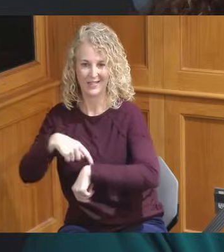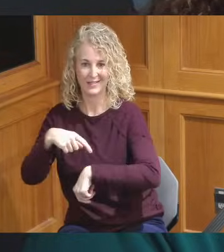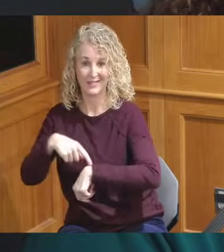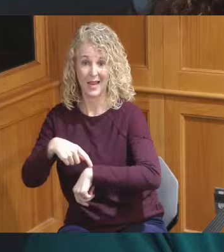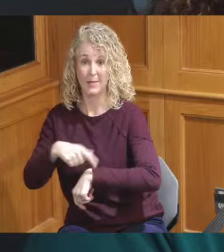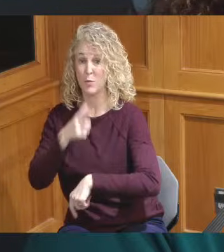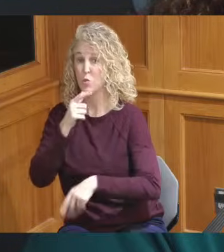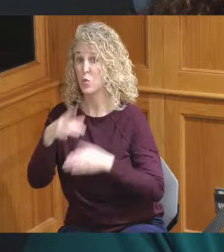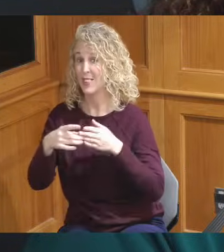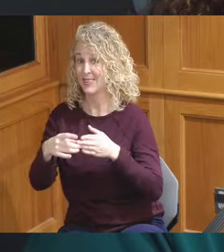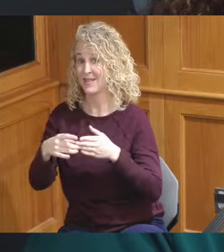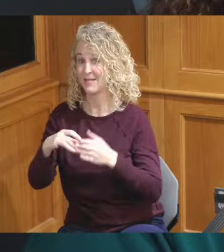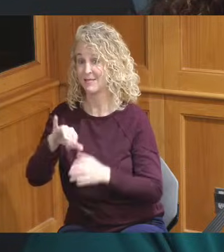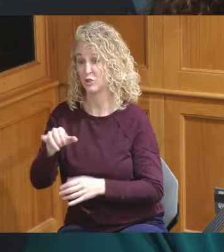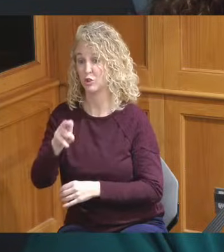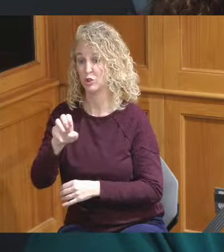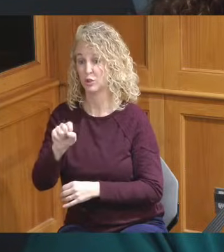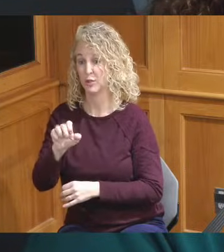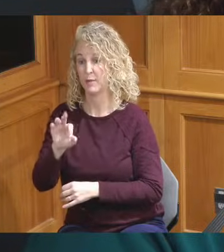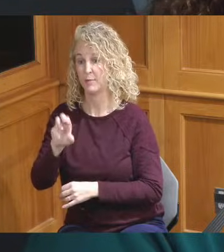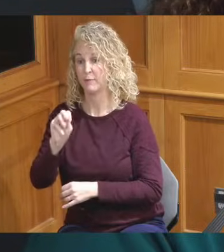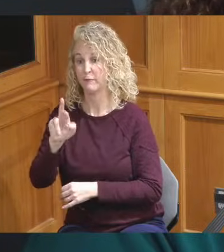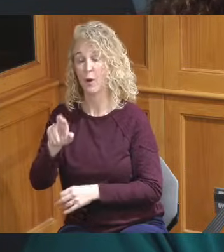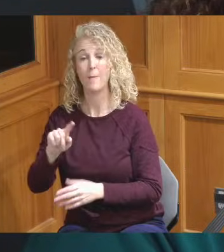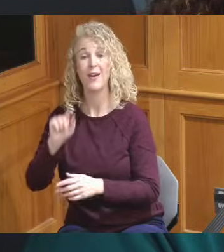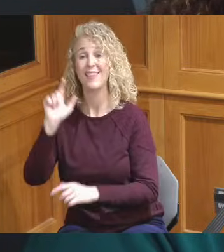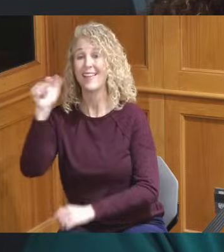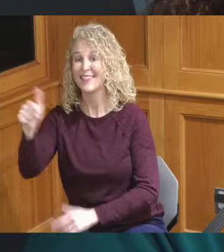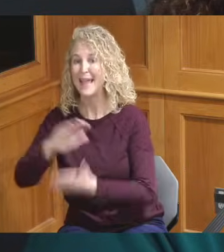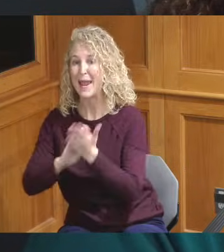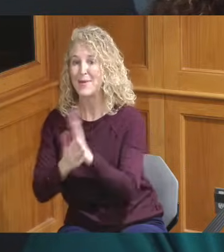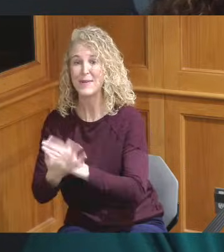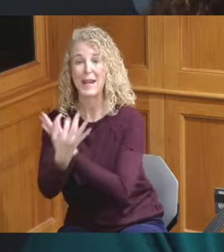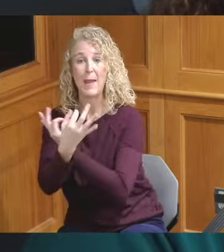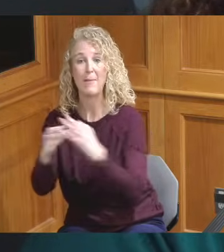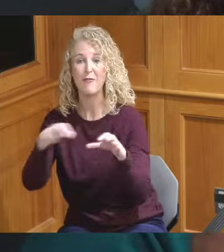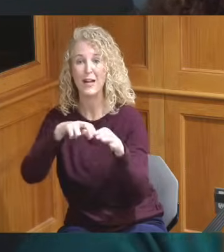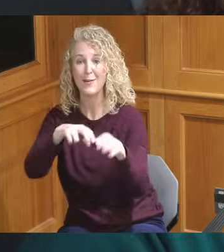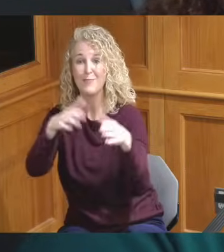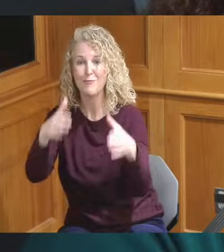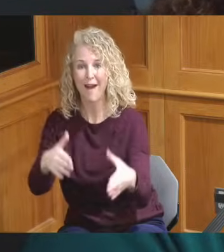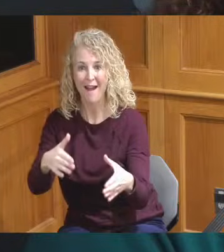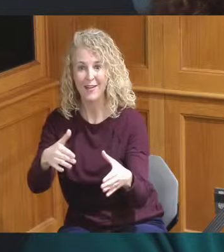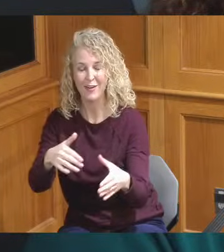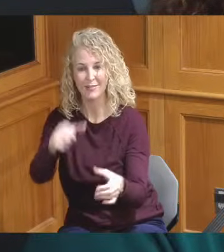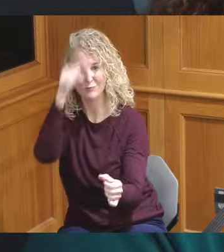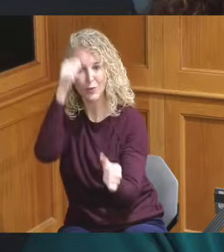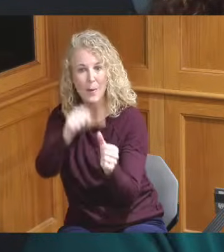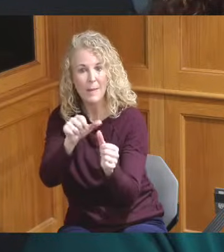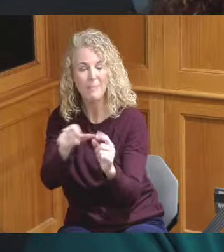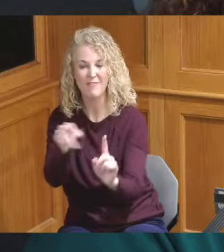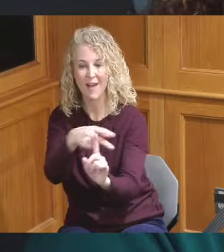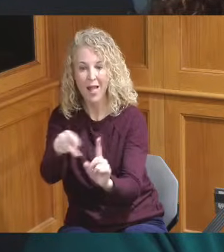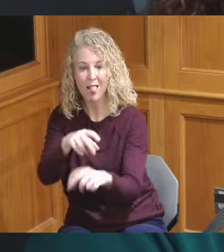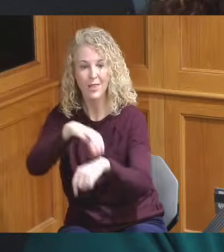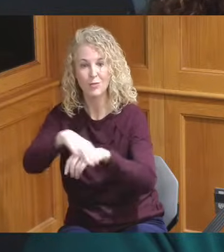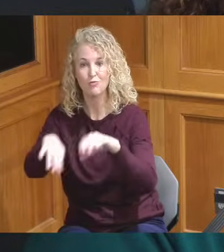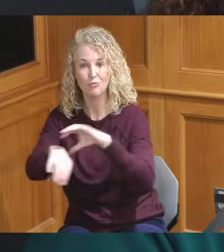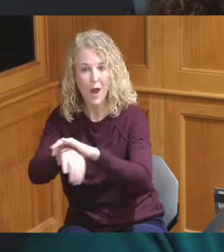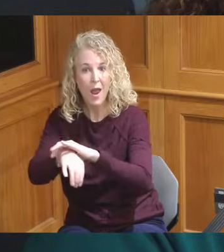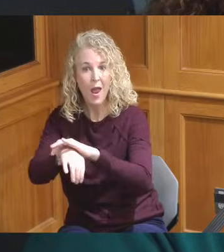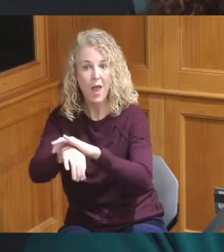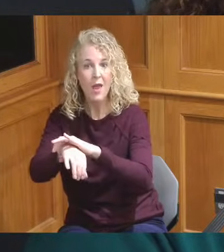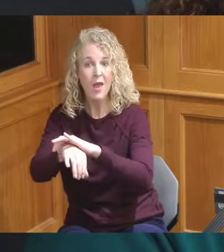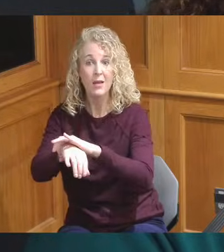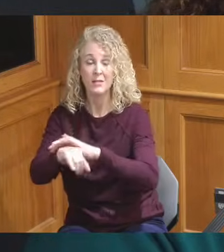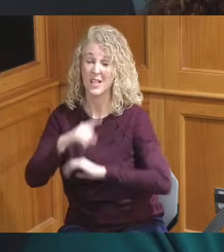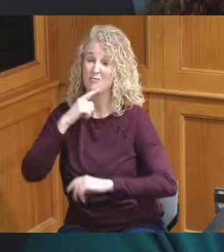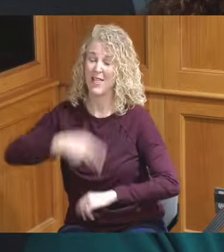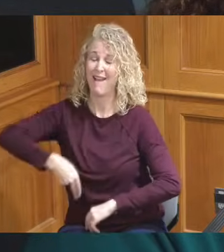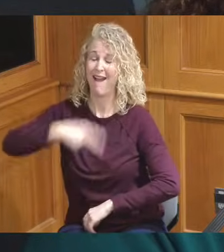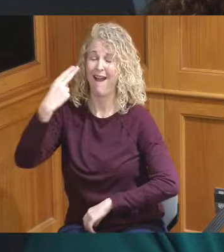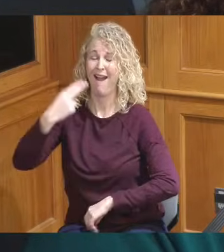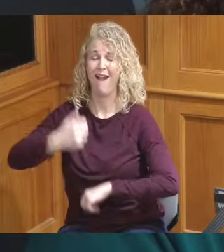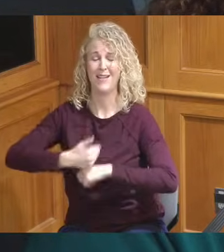James Farmer becoming a freedom writer who faced violence, arrest, and life threatening danger to